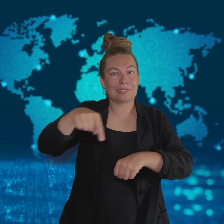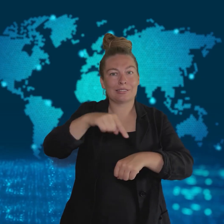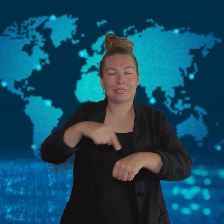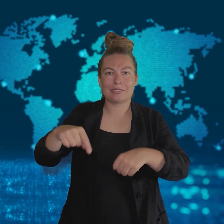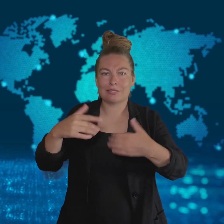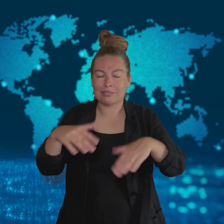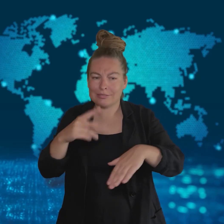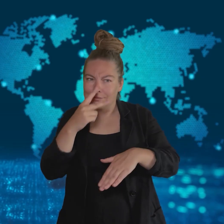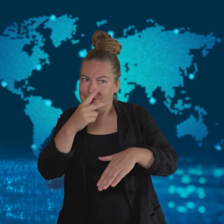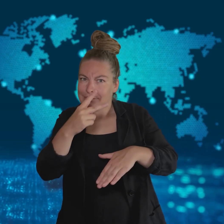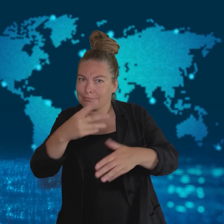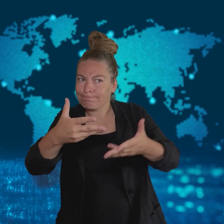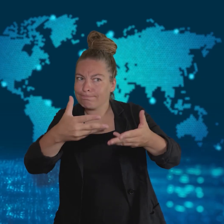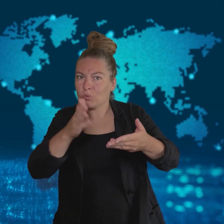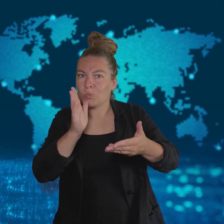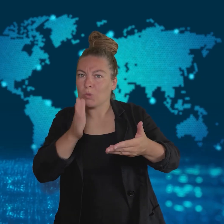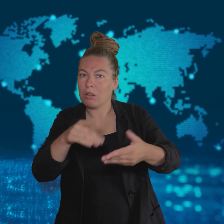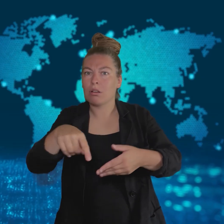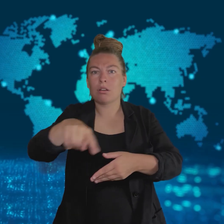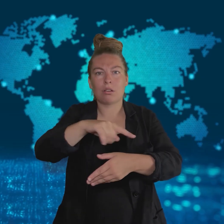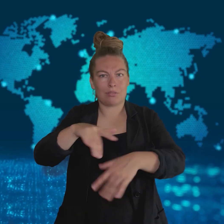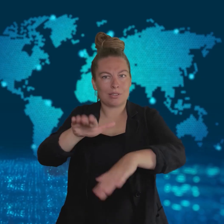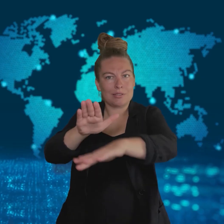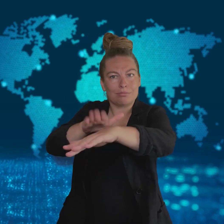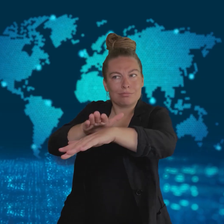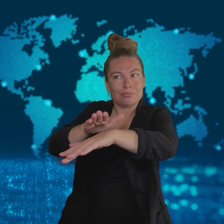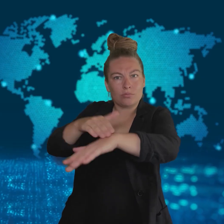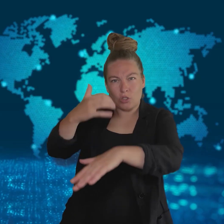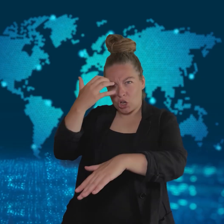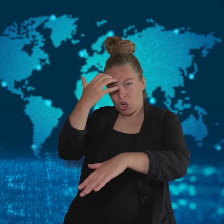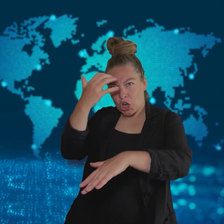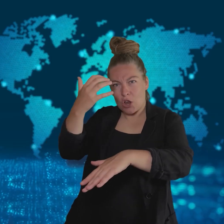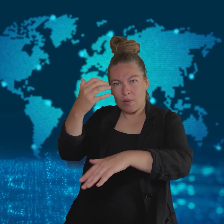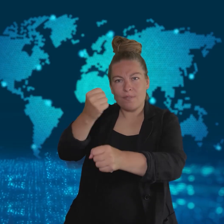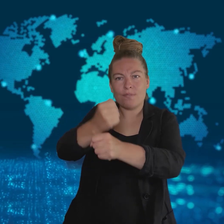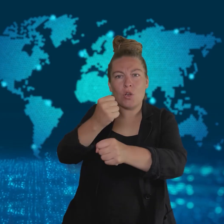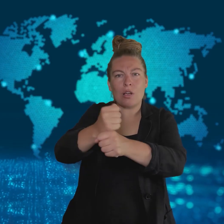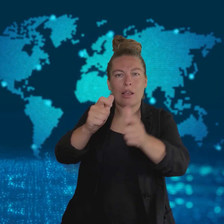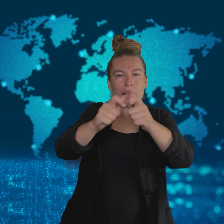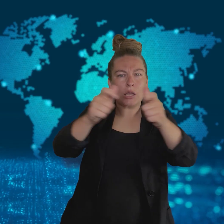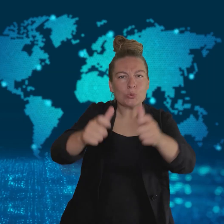Like this one in the future.